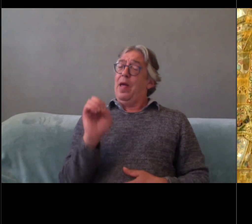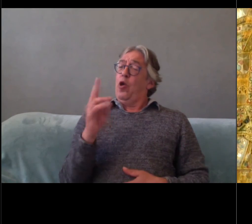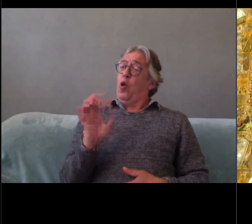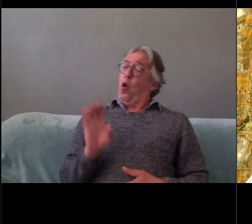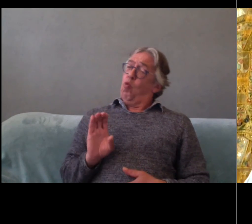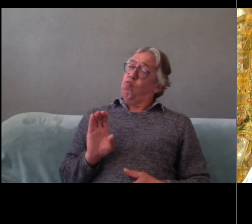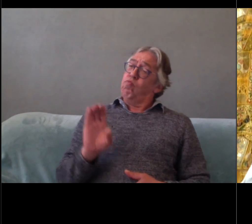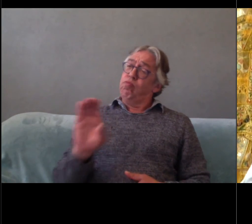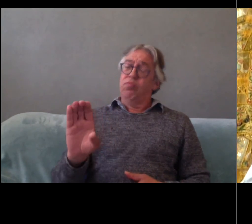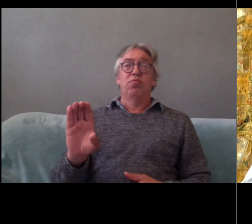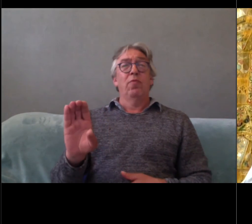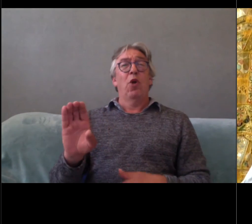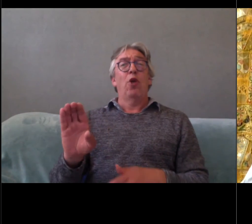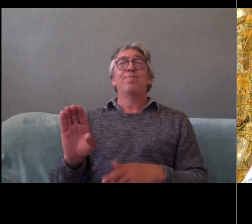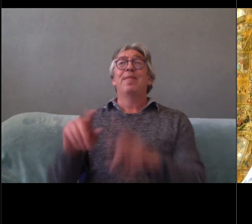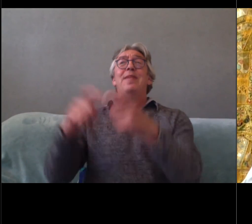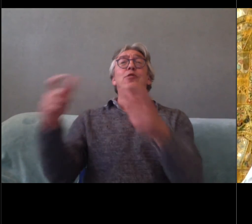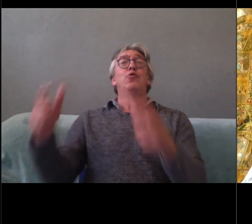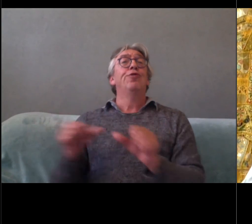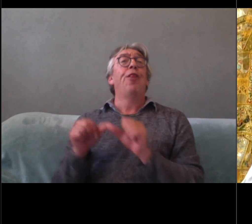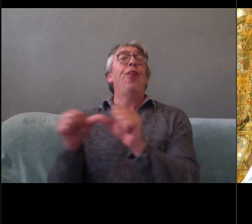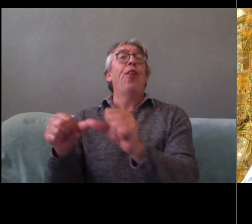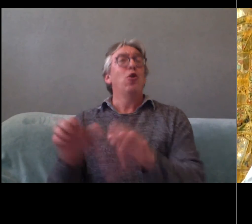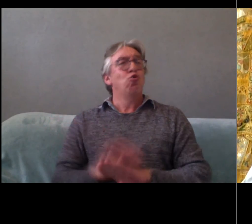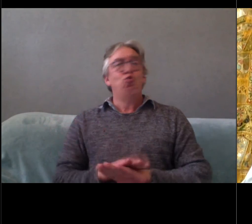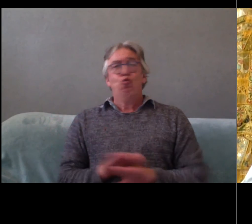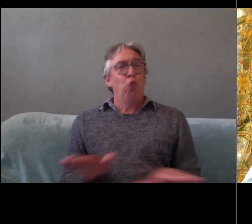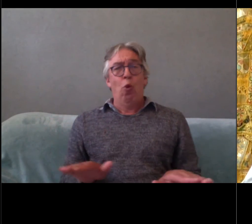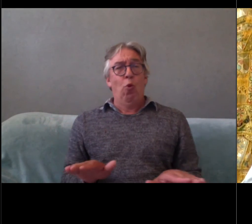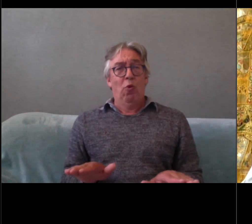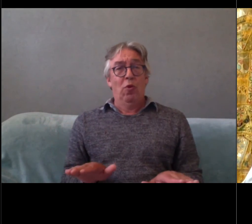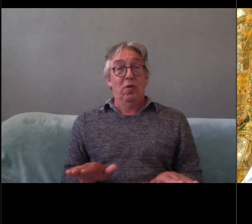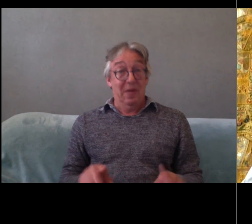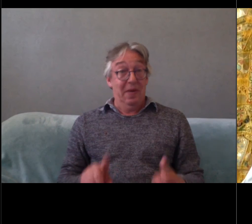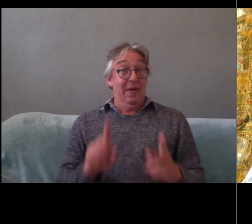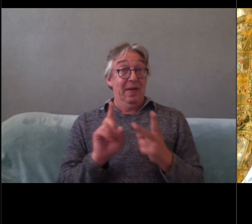as well, if we can really make sure that now we invest in transition,